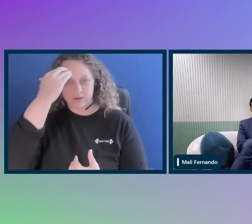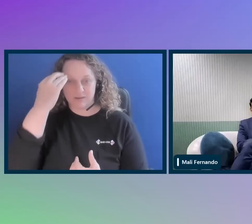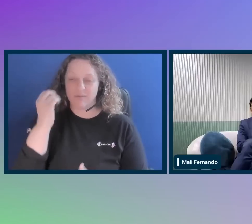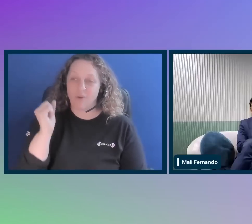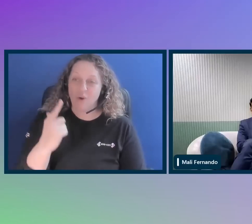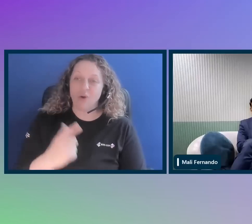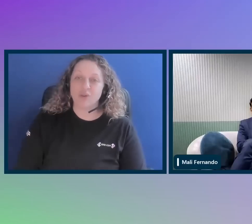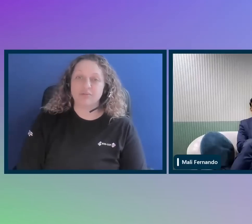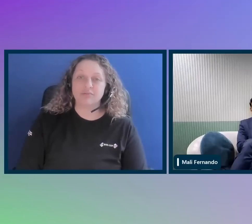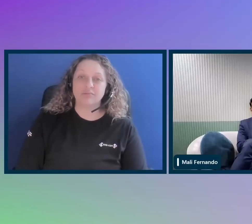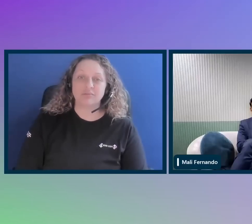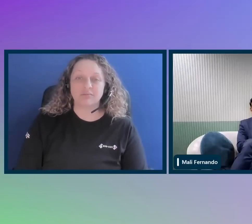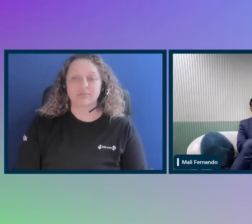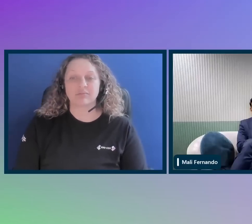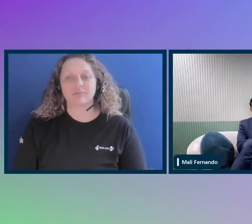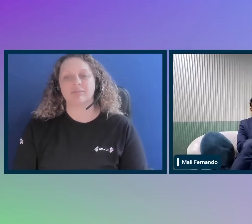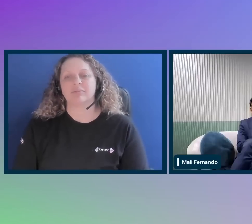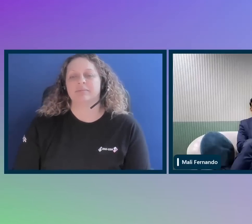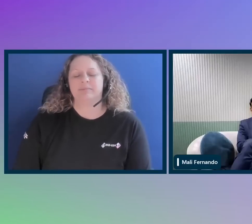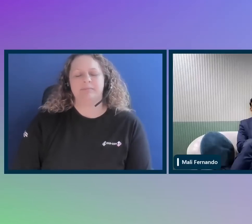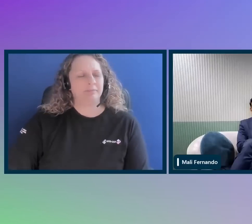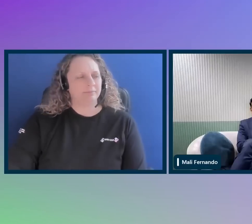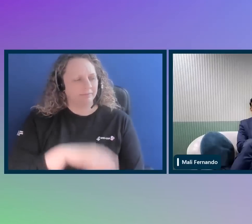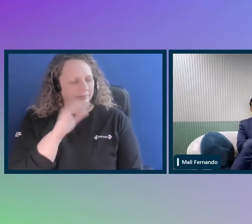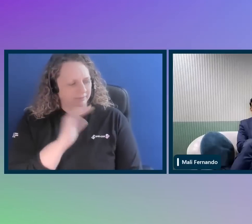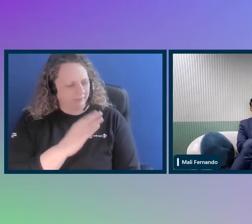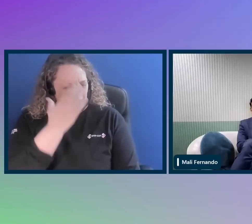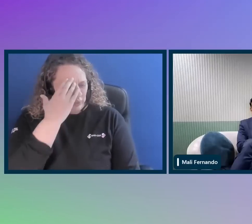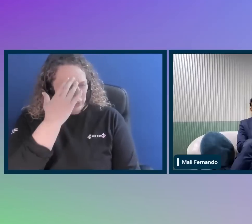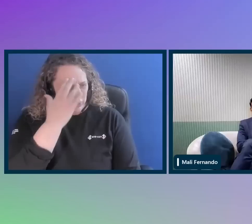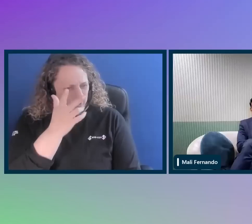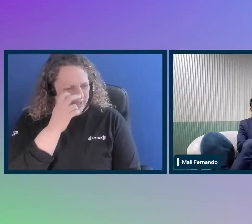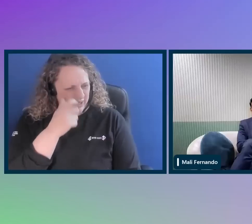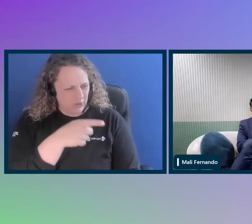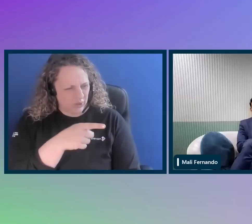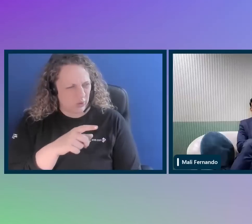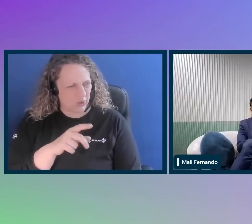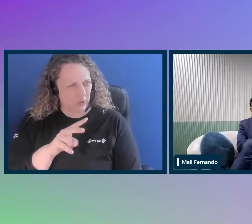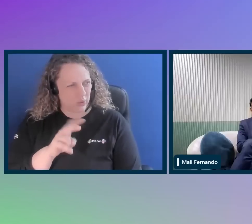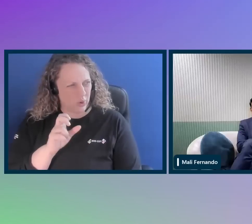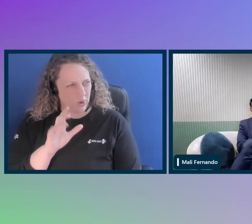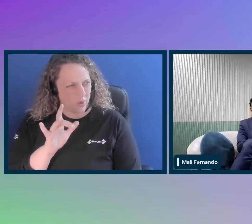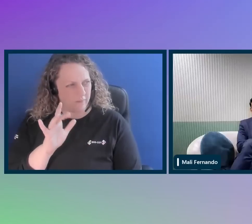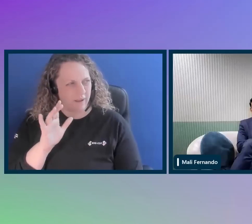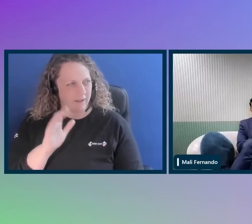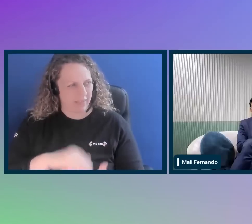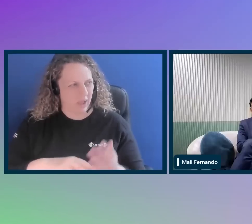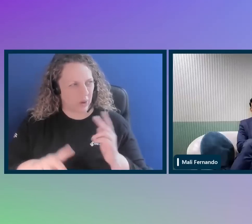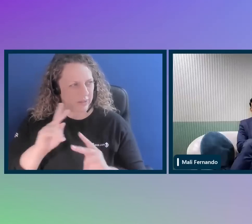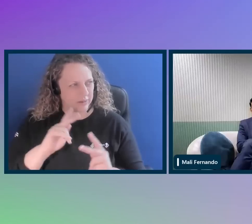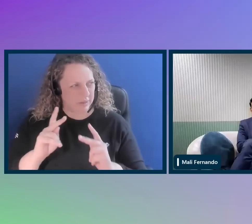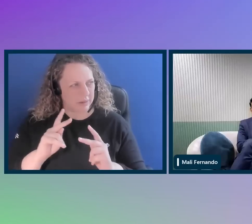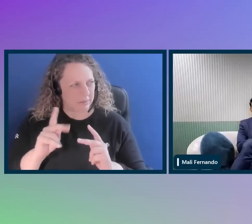You know, Mali, listening to you, it's not just the 225,000 people that you're going to be impacting